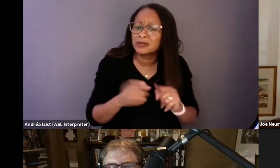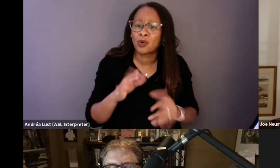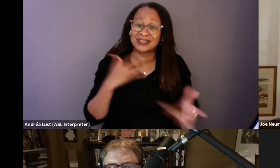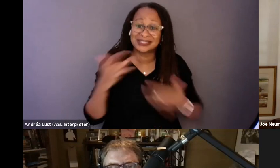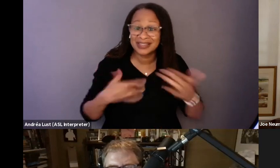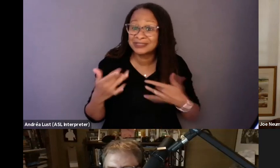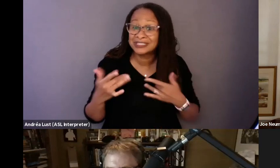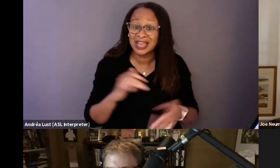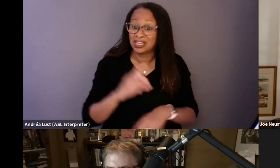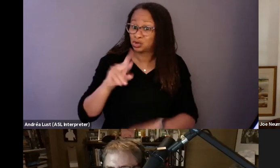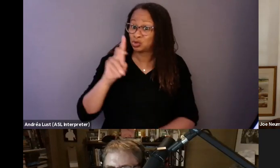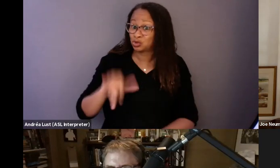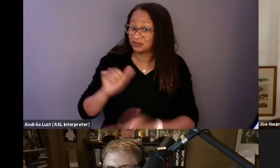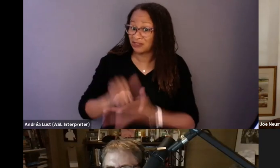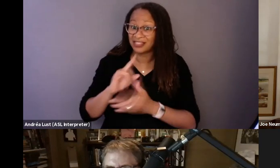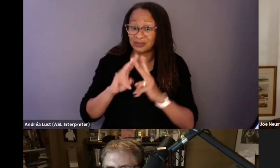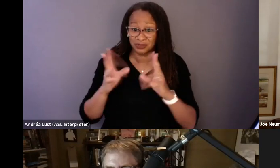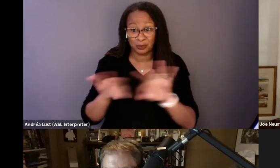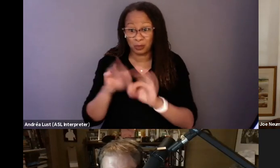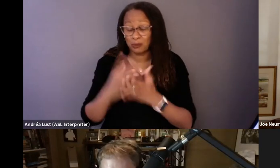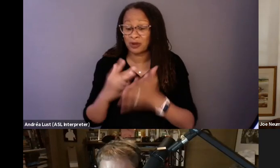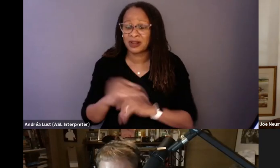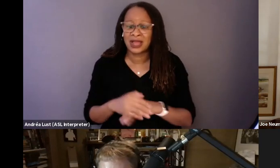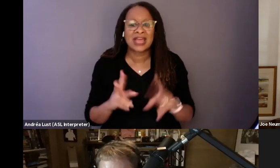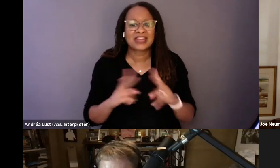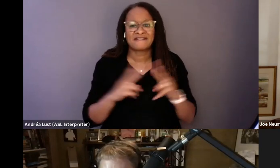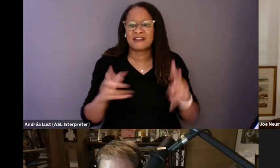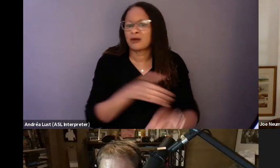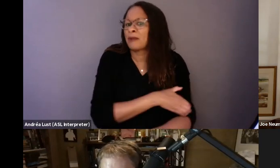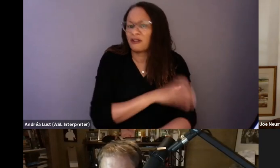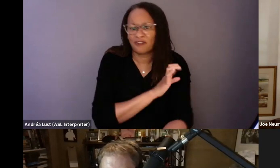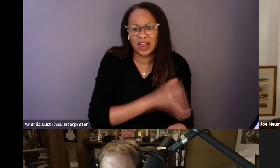That was really such a powerful part of it, yeah. He had a very powerful energy and some...